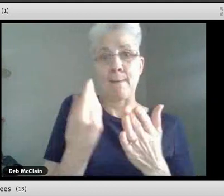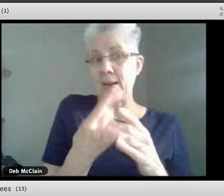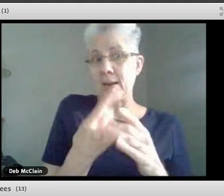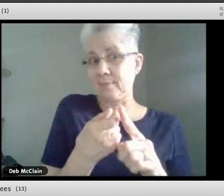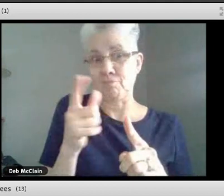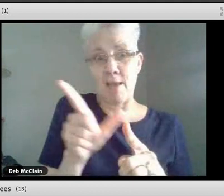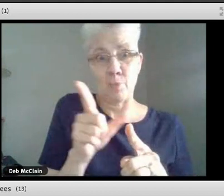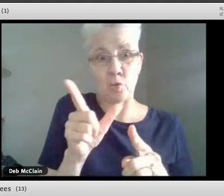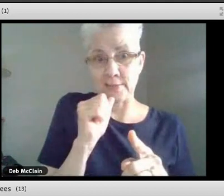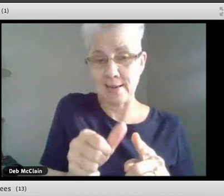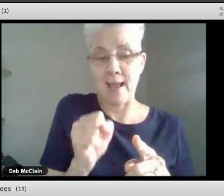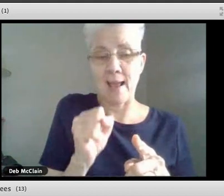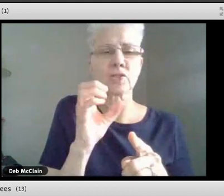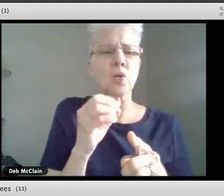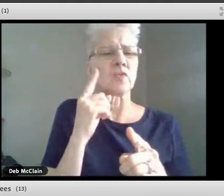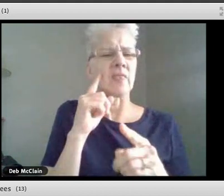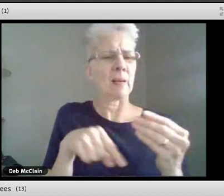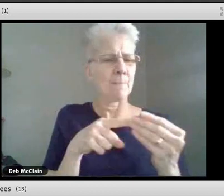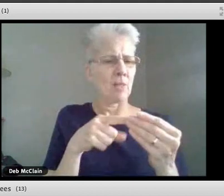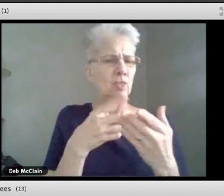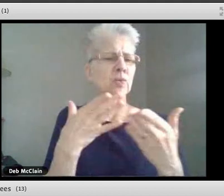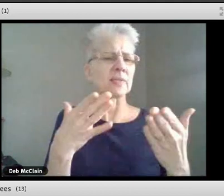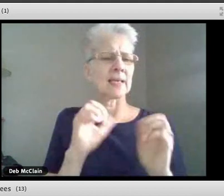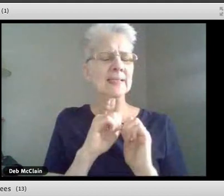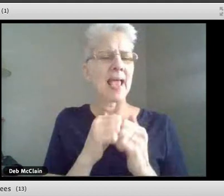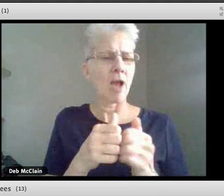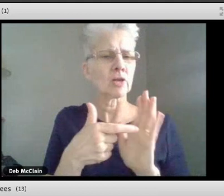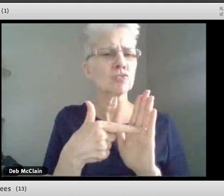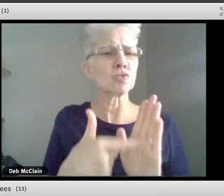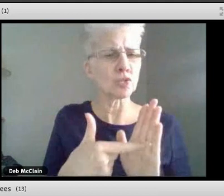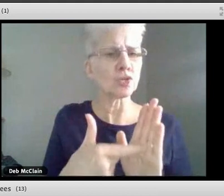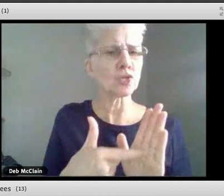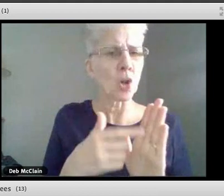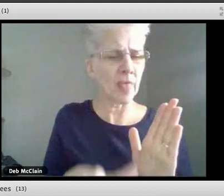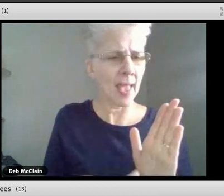how can you show a return on investment? There's an article out there on Goodwill,